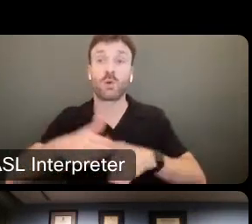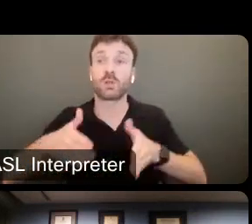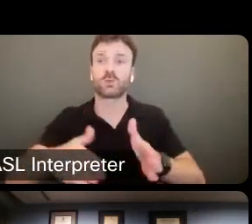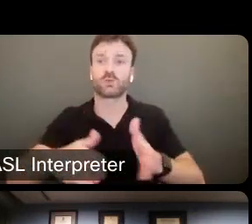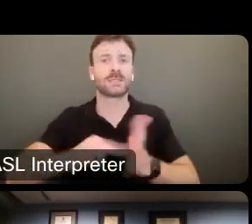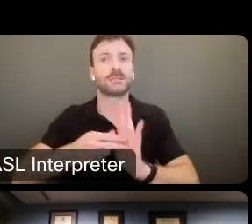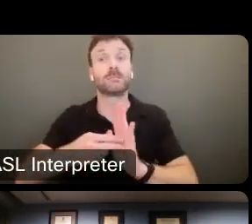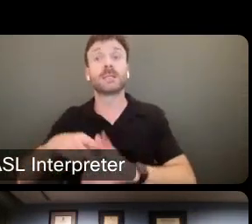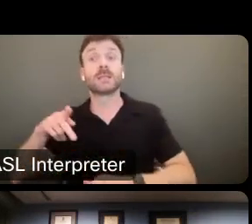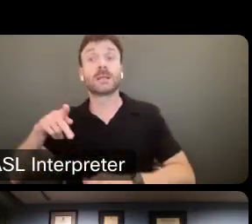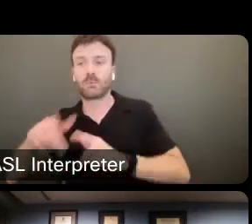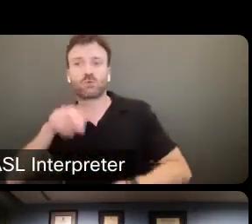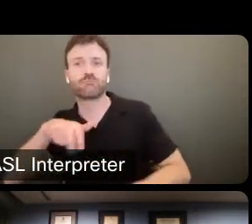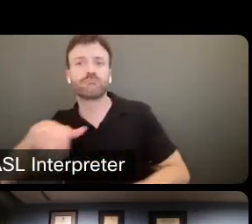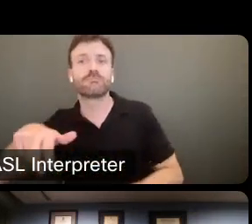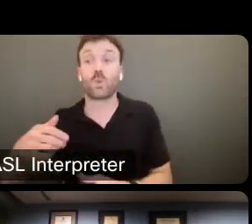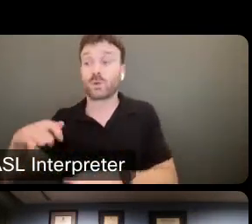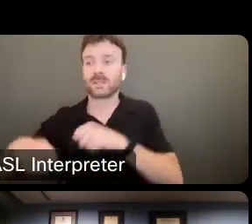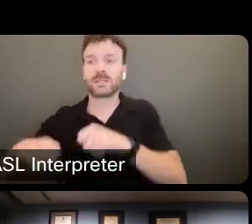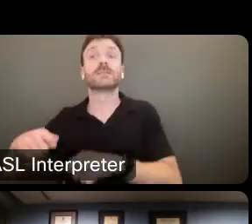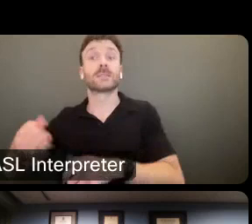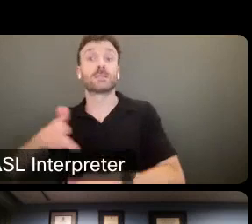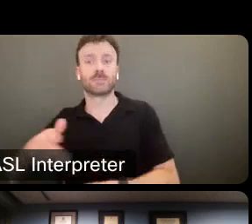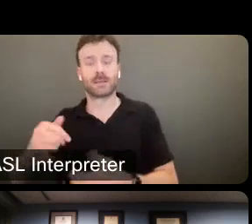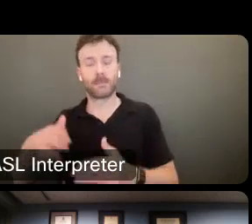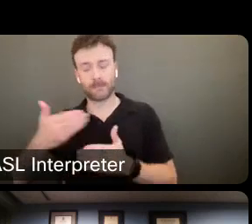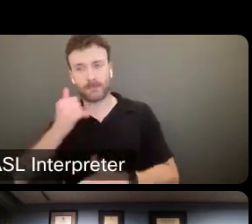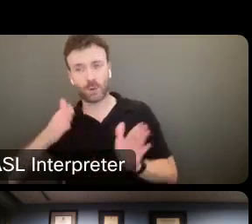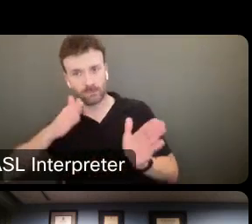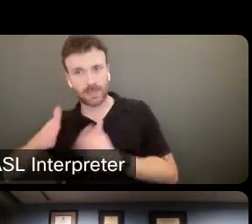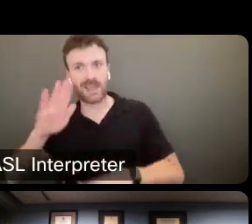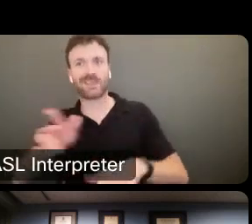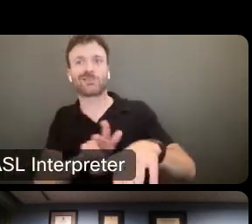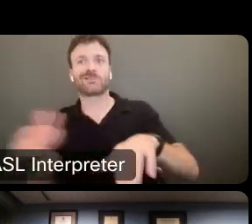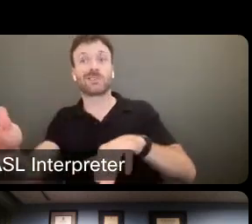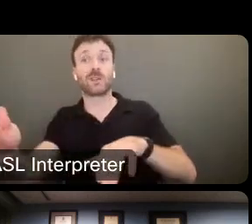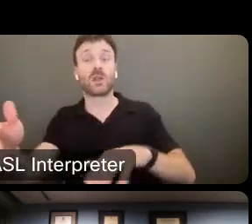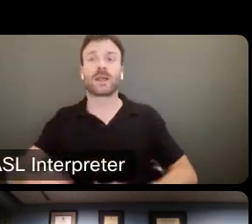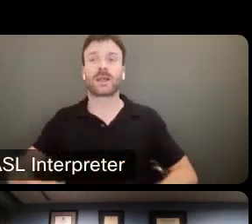to better plan their routes and anticipate any potential impacts from construction work.